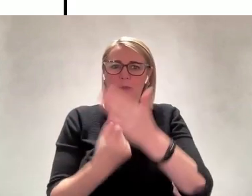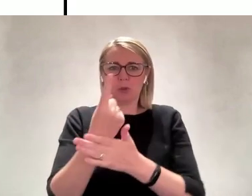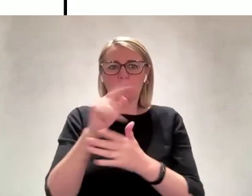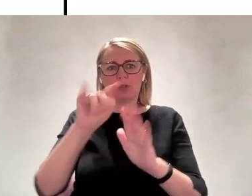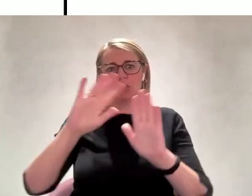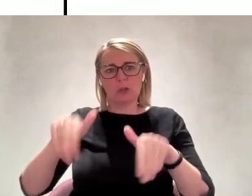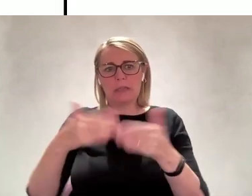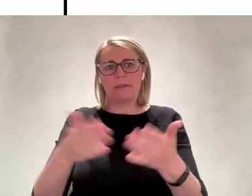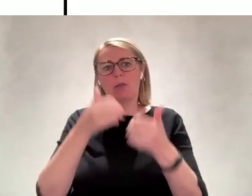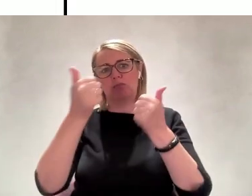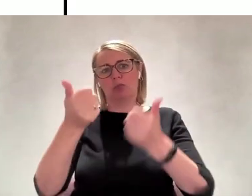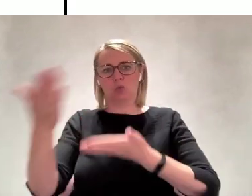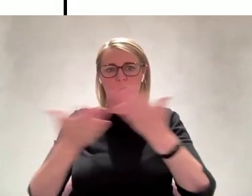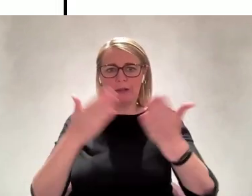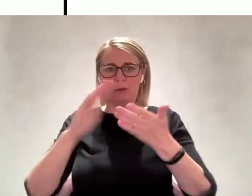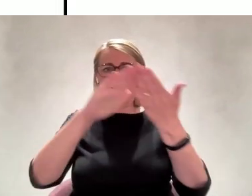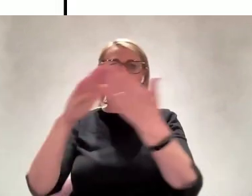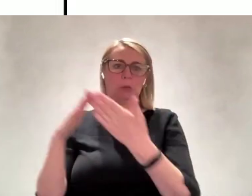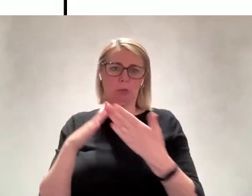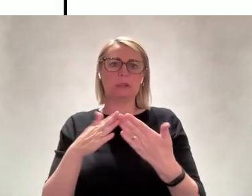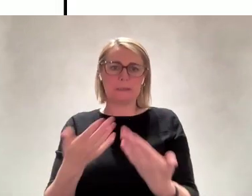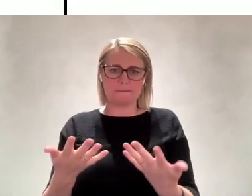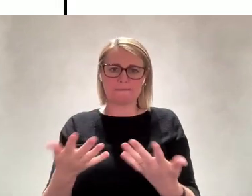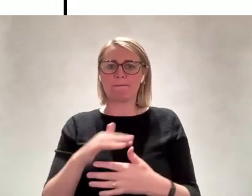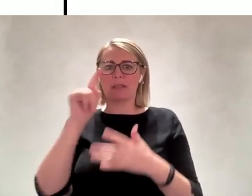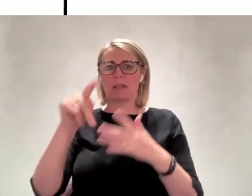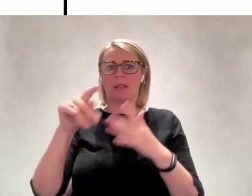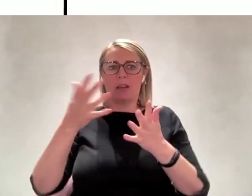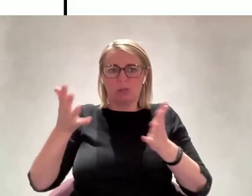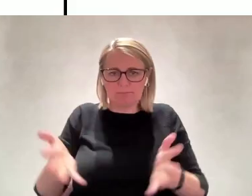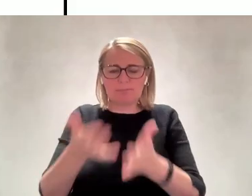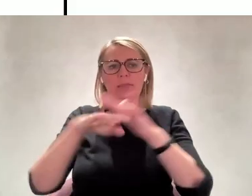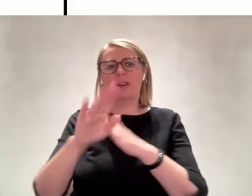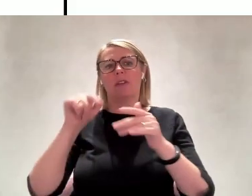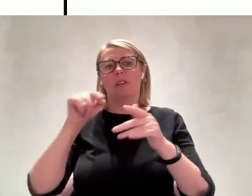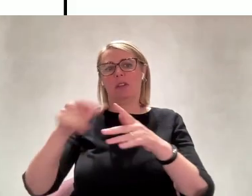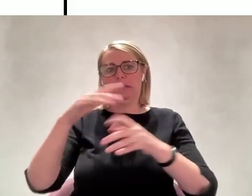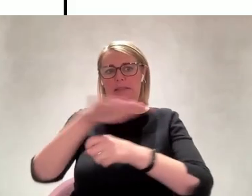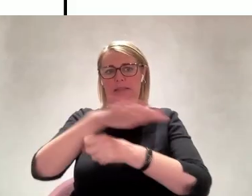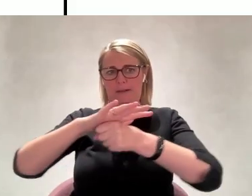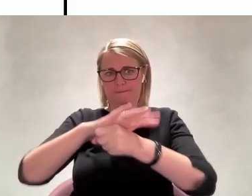to deliver better services to the community and to drive public sector productivity.